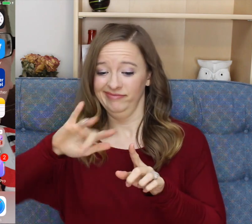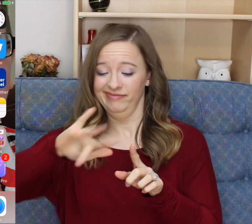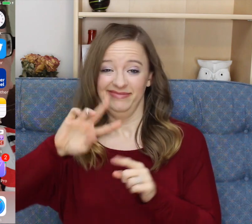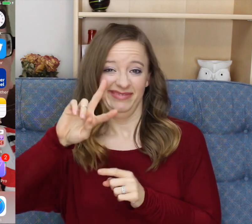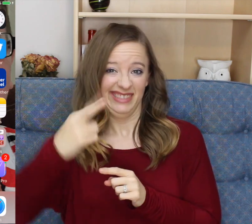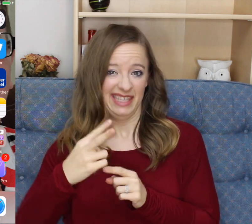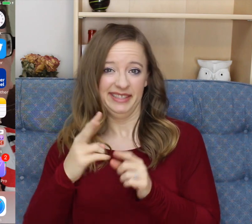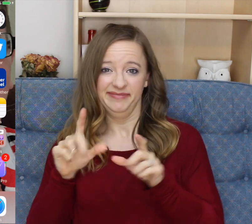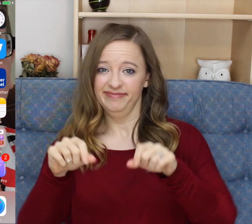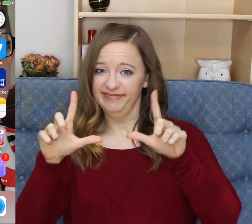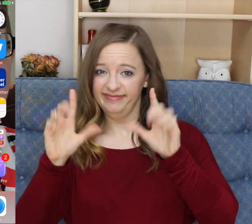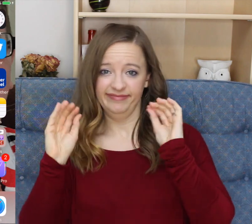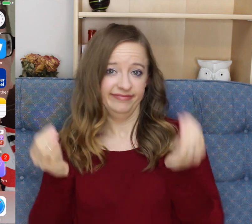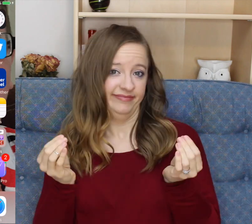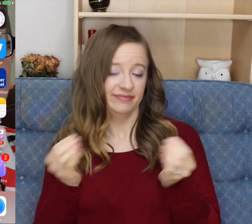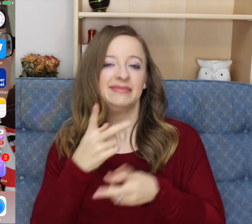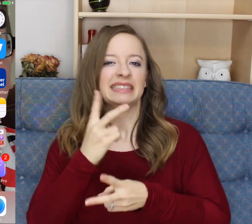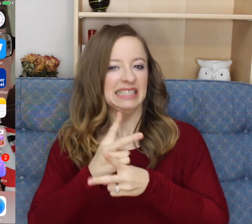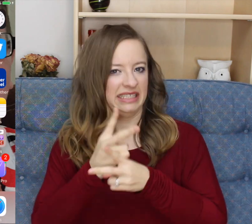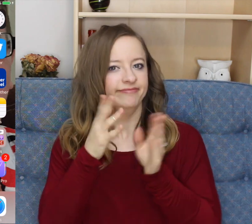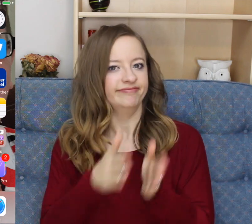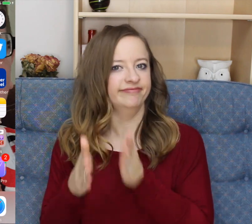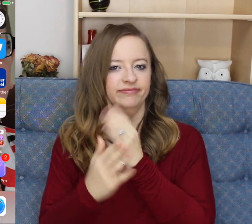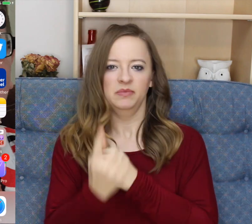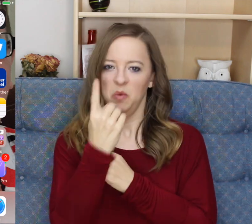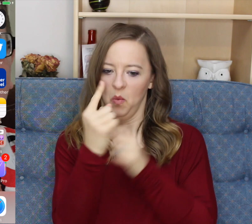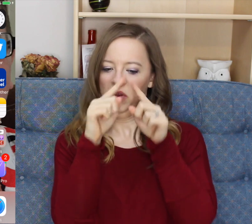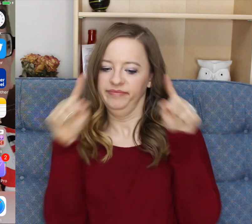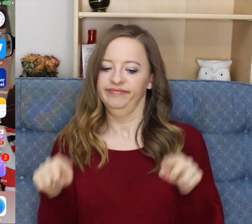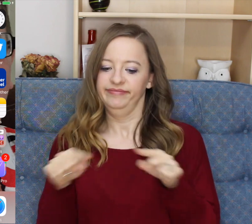second screen. I like to keep mine all organized on one thing